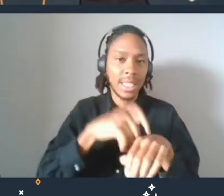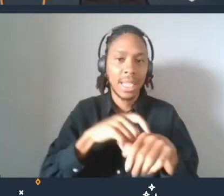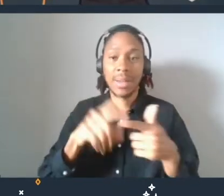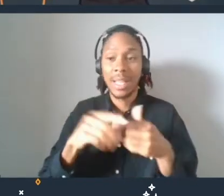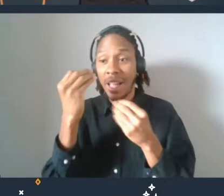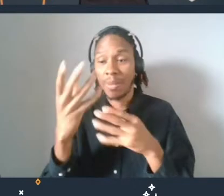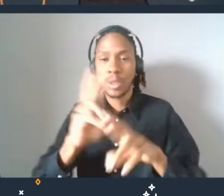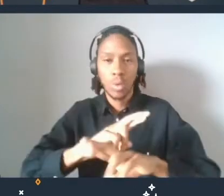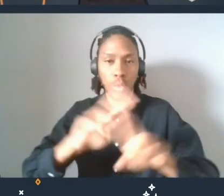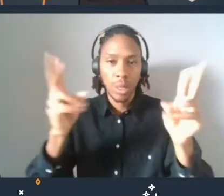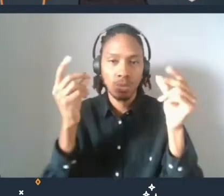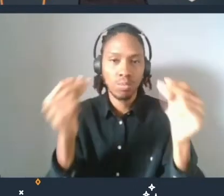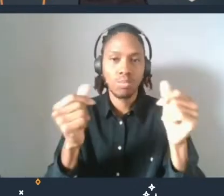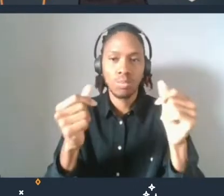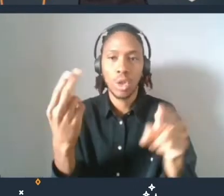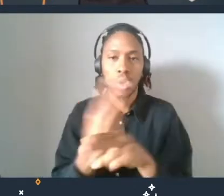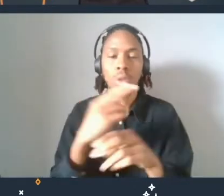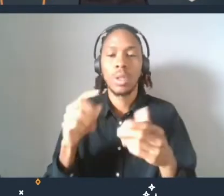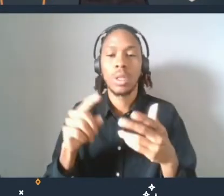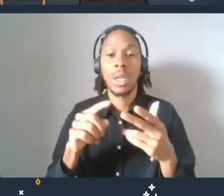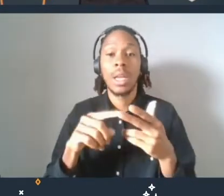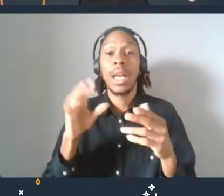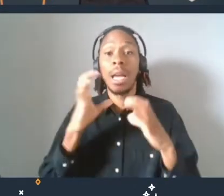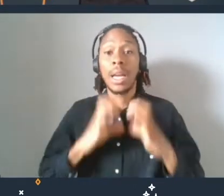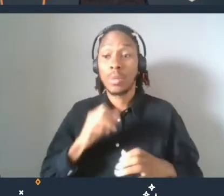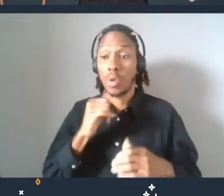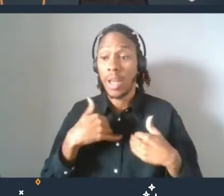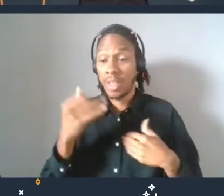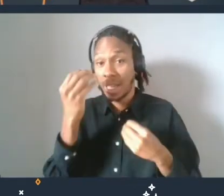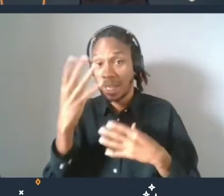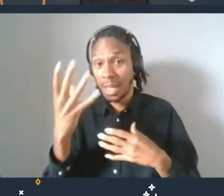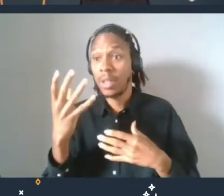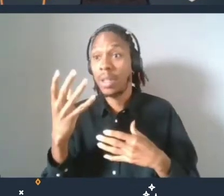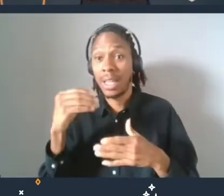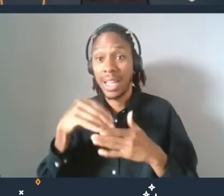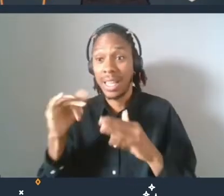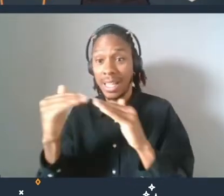and customers with that data in Intelligent-Tiering and the data that's not accessed for 90 days,